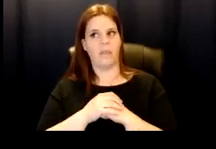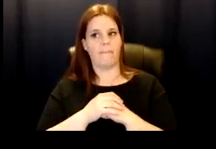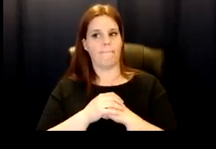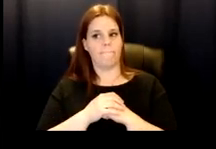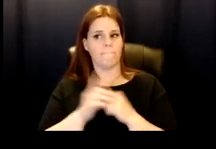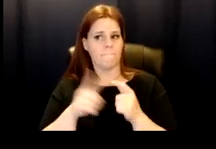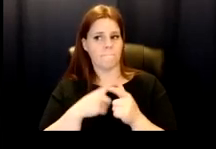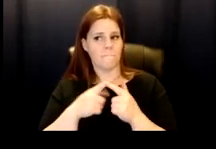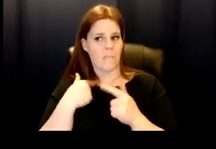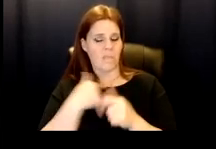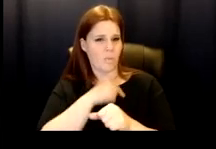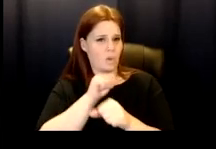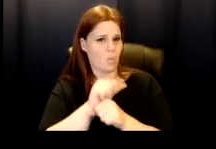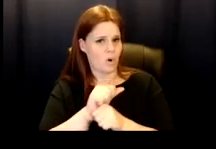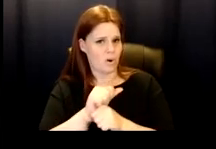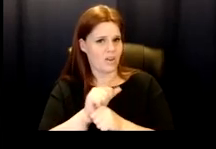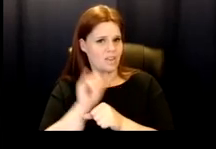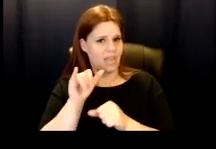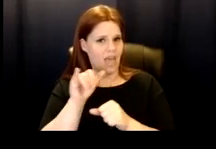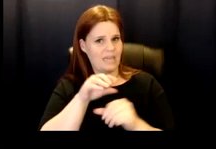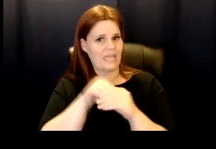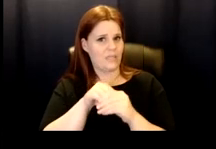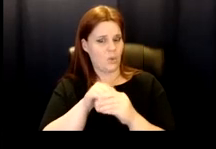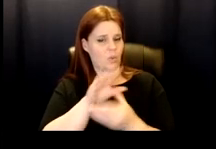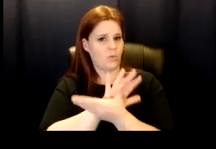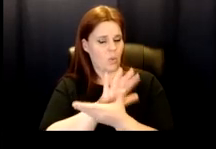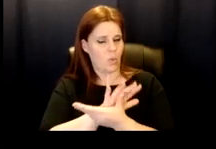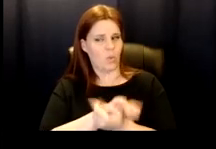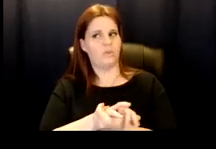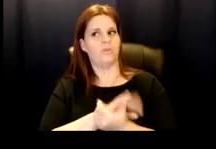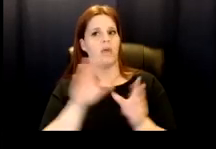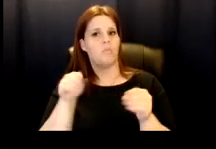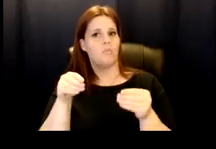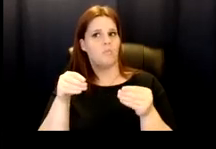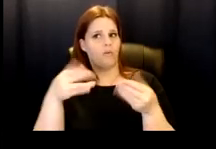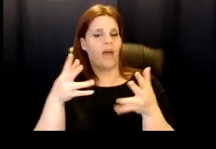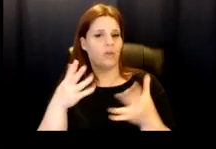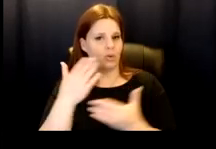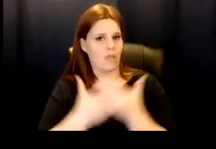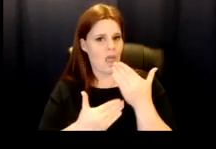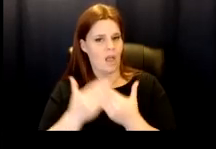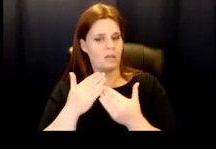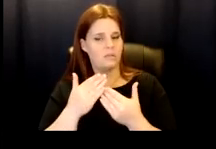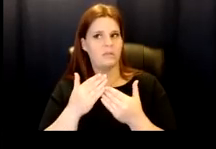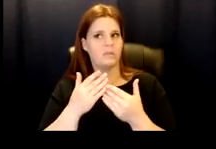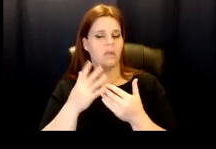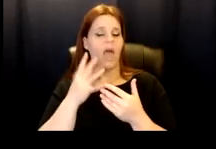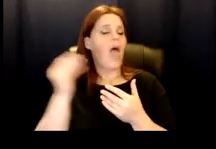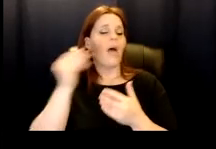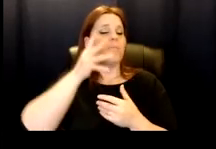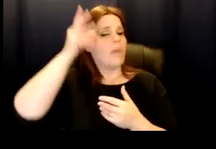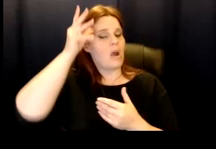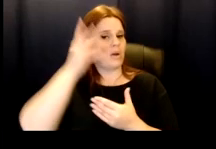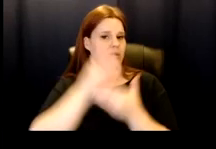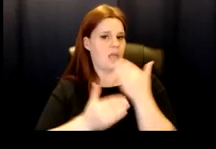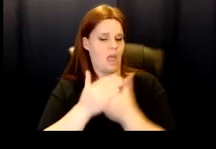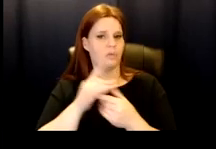work at getting that into the schools, and into providers' hands and parents' hands to